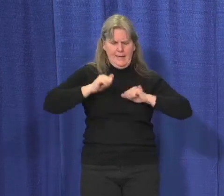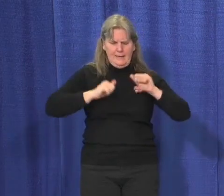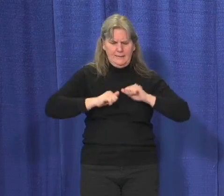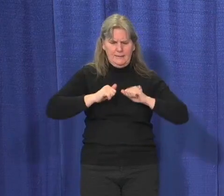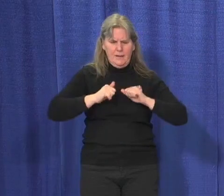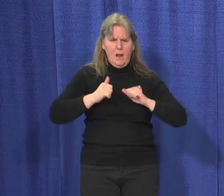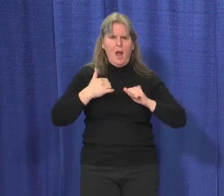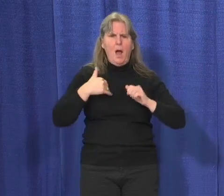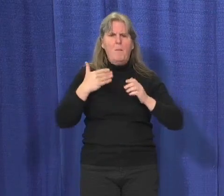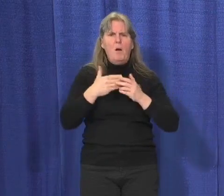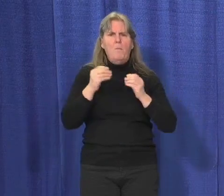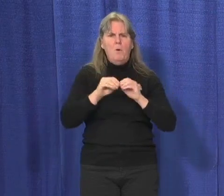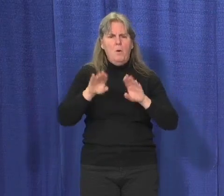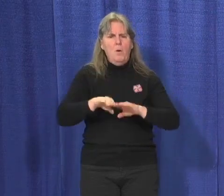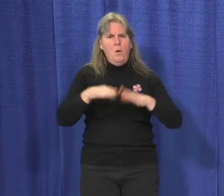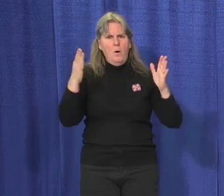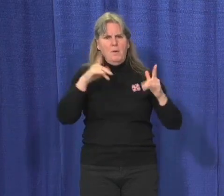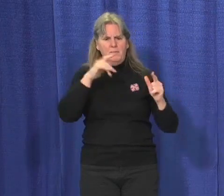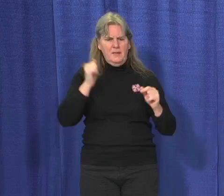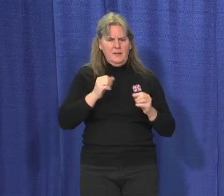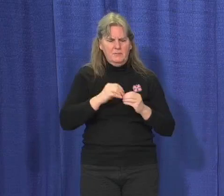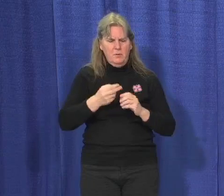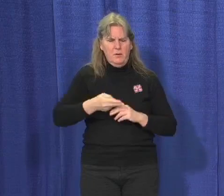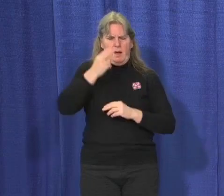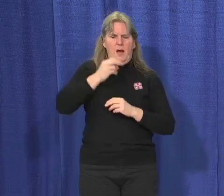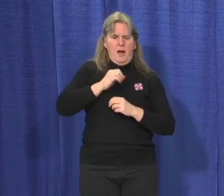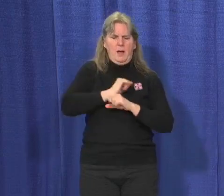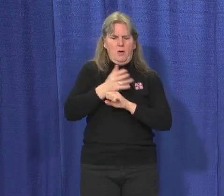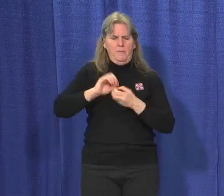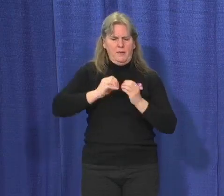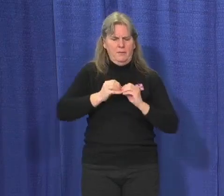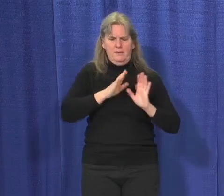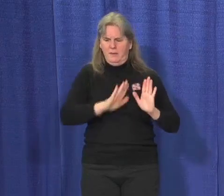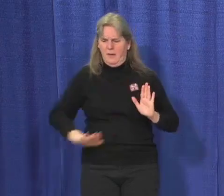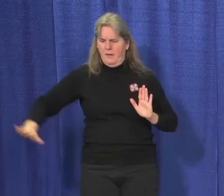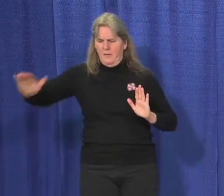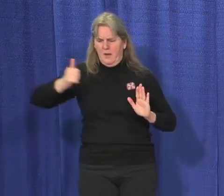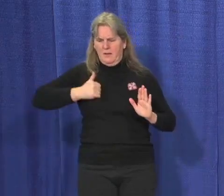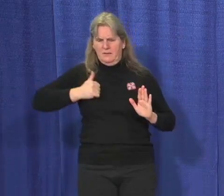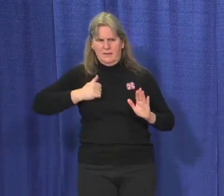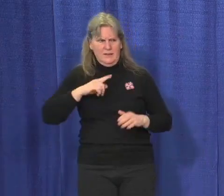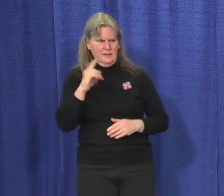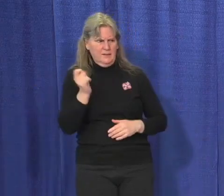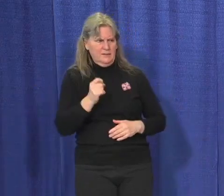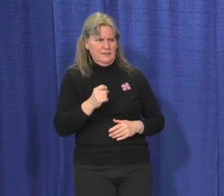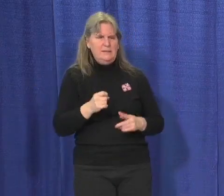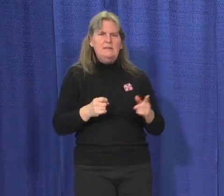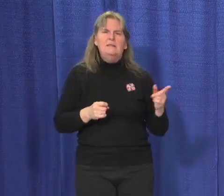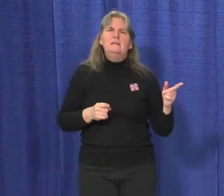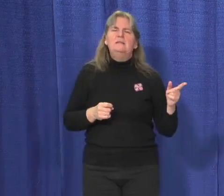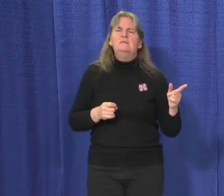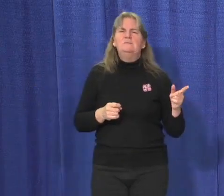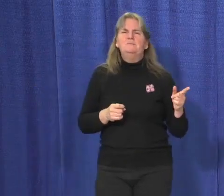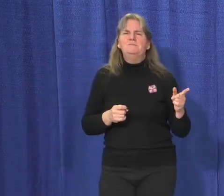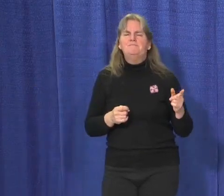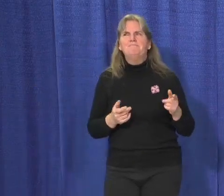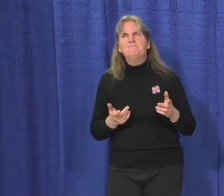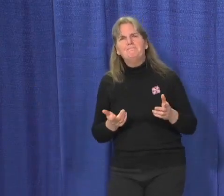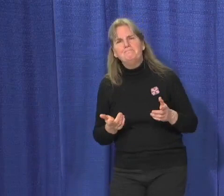has about reopening?